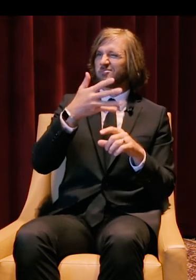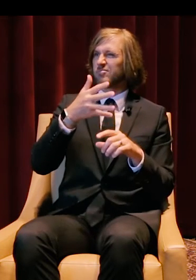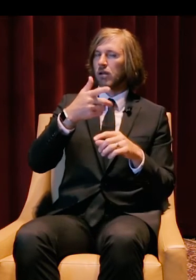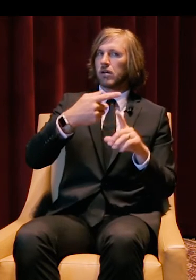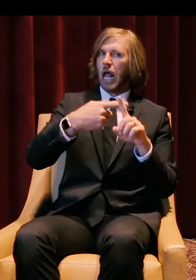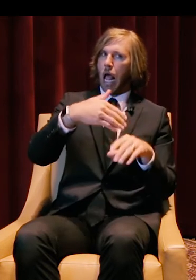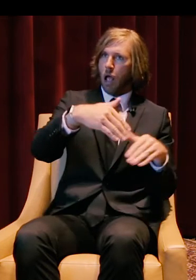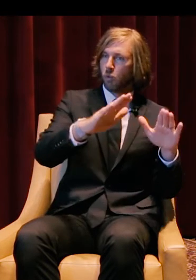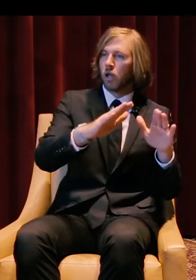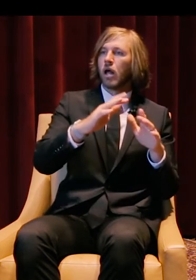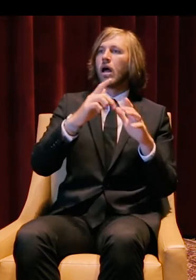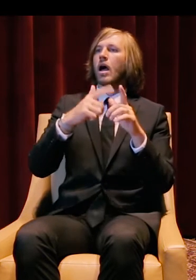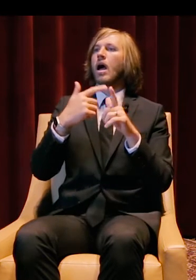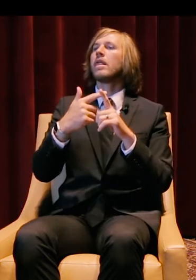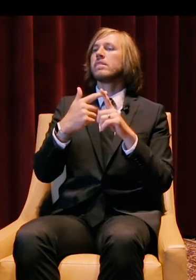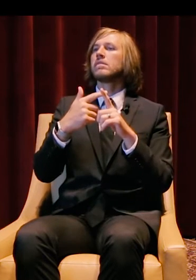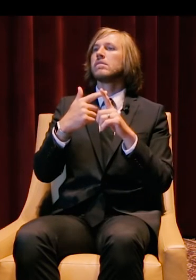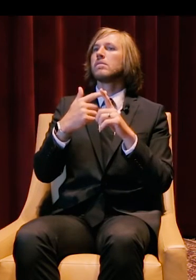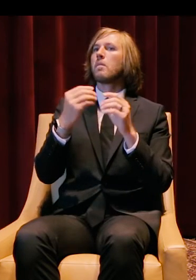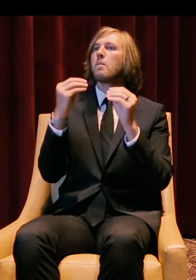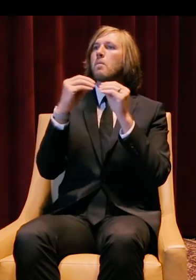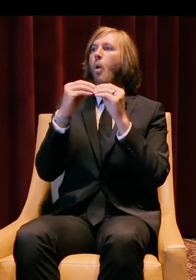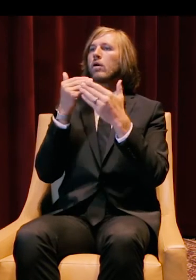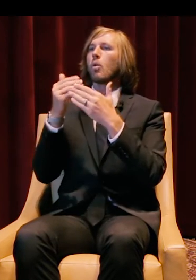and getting mark rents closer to market, things like that.